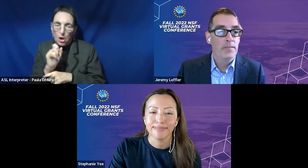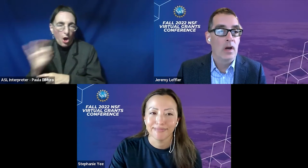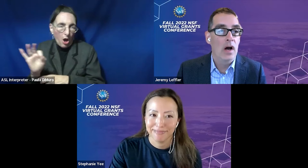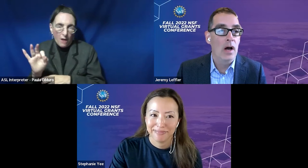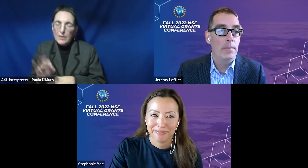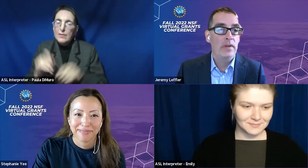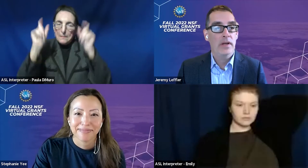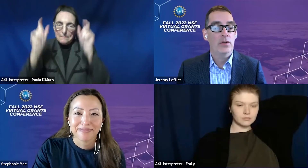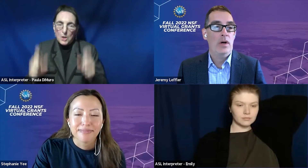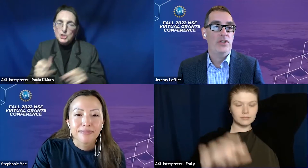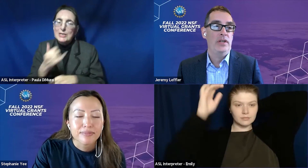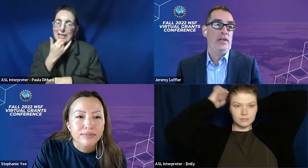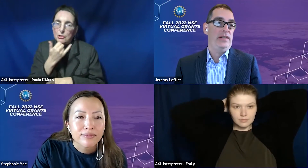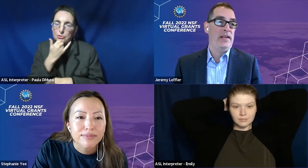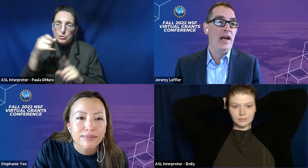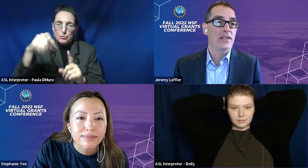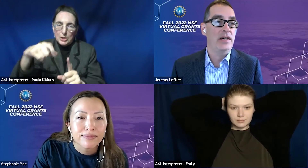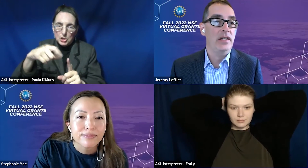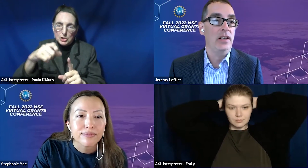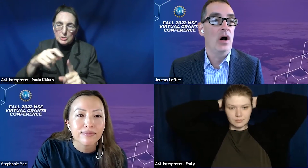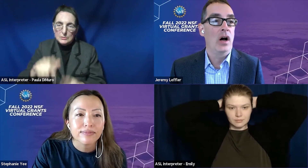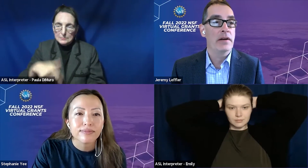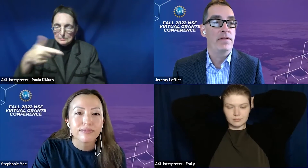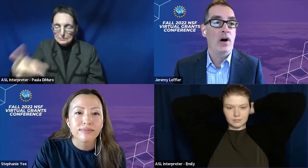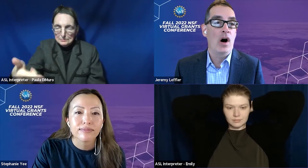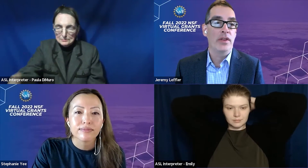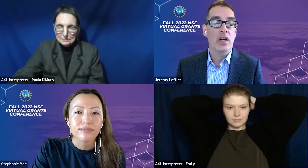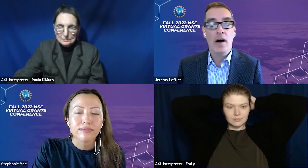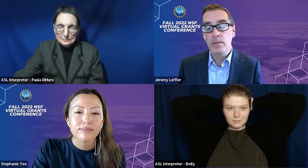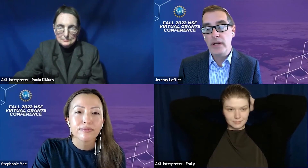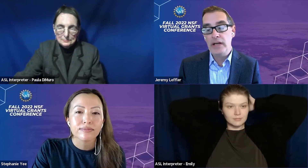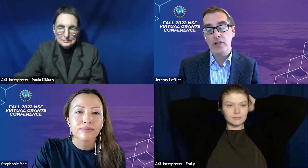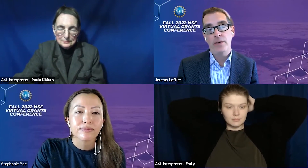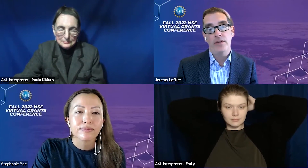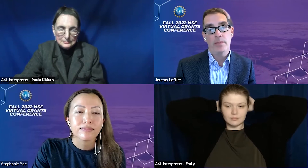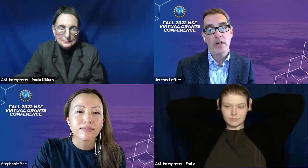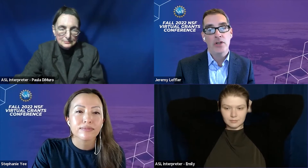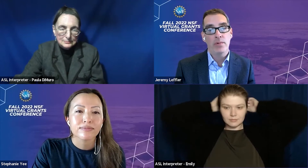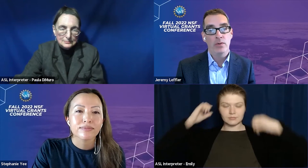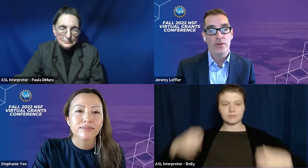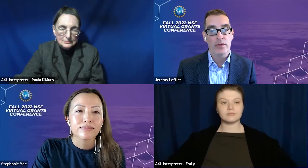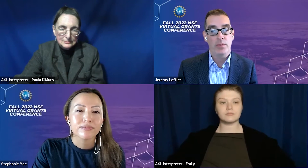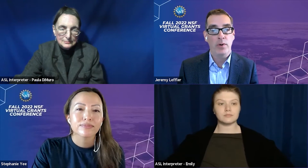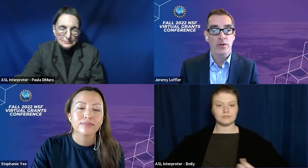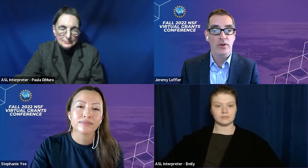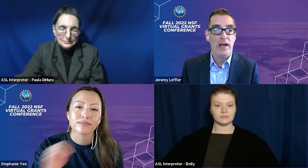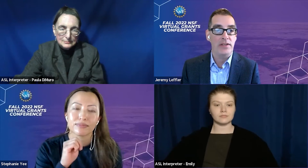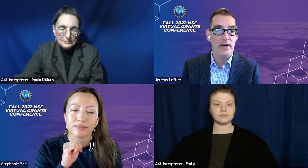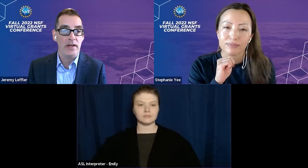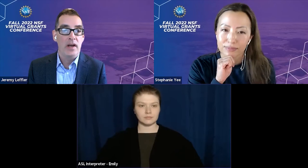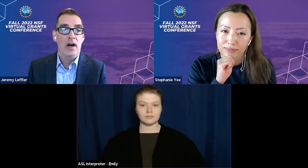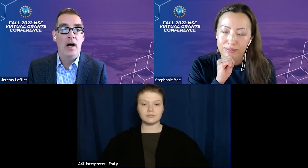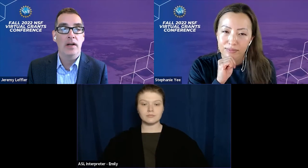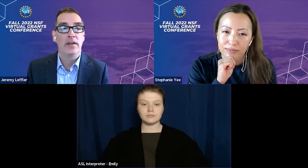Next question is asking, on the cover page, if you submitted your proposal